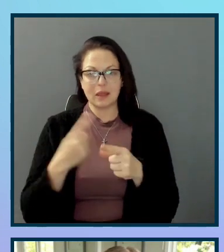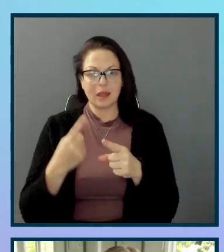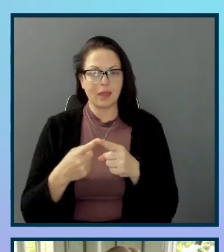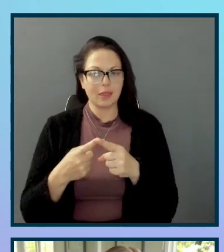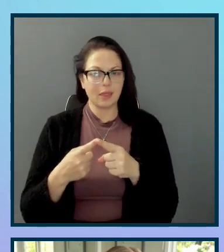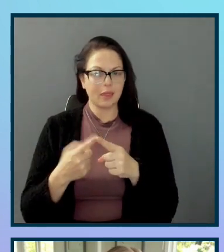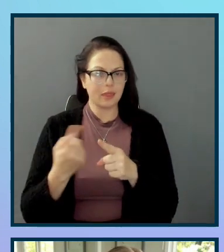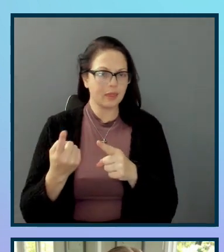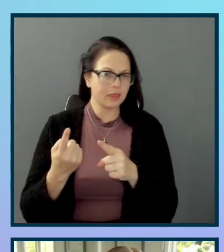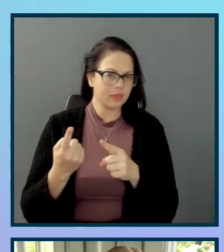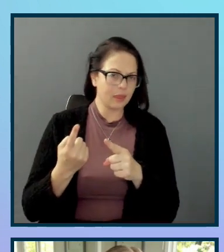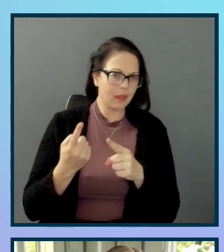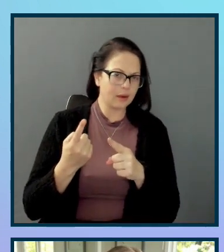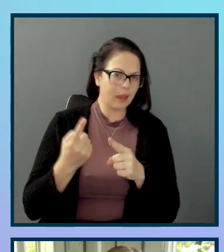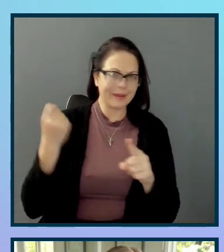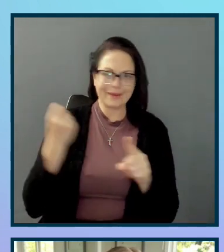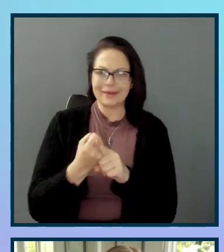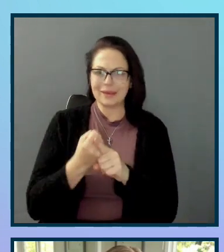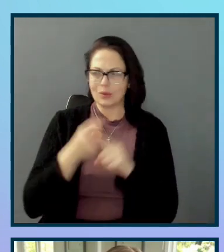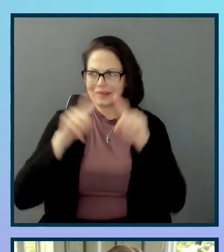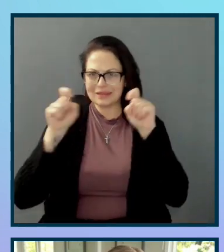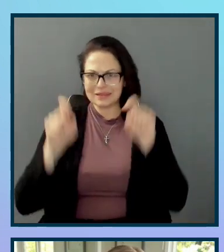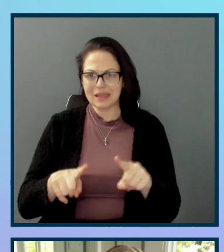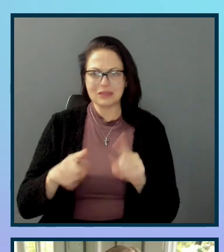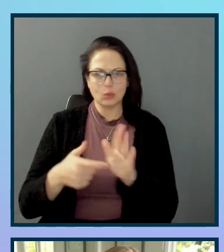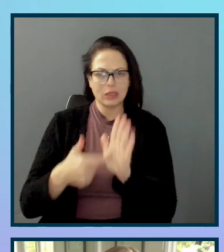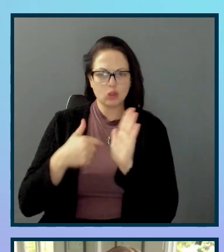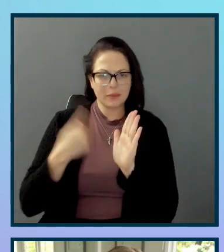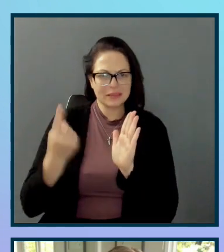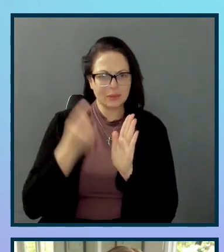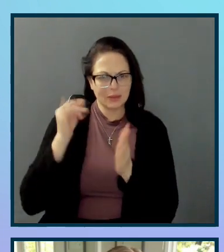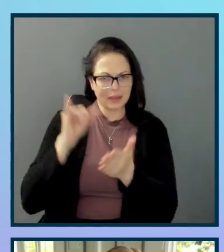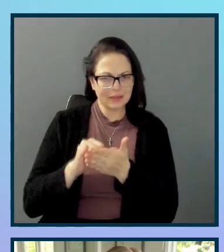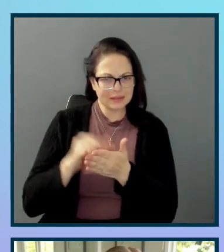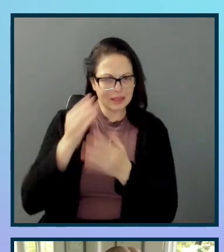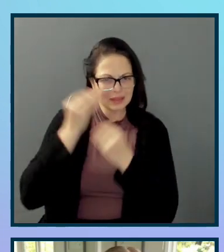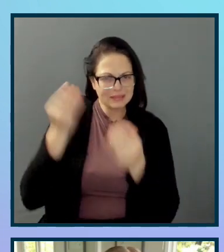where they show me something like this and they say, "State the number that you see in these dots."